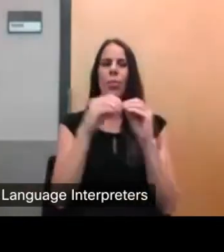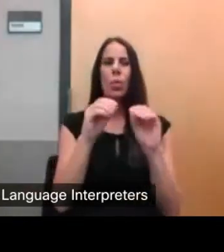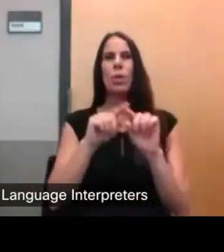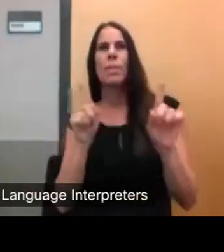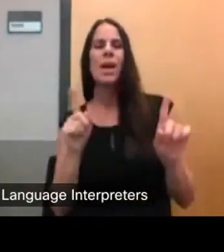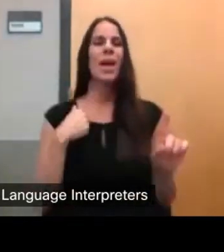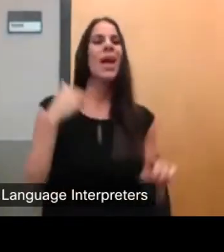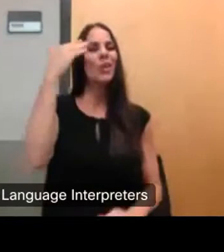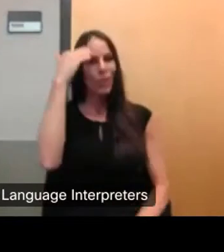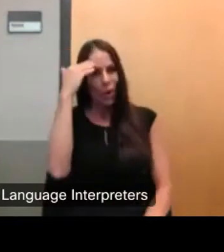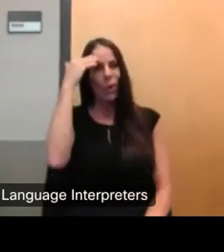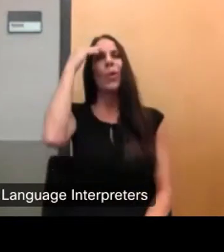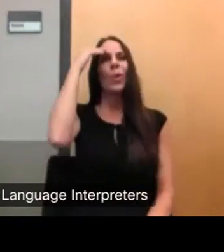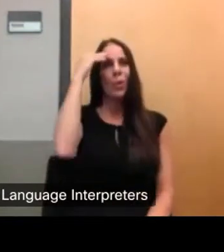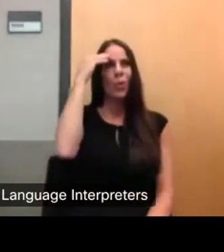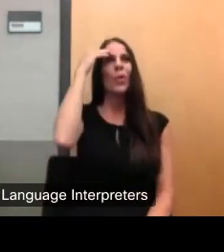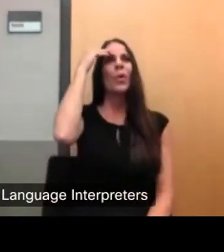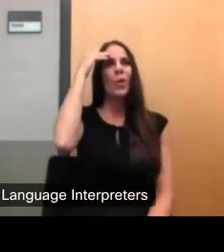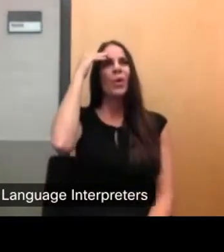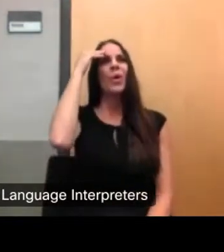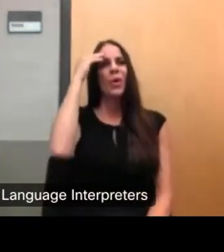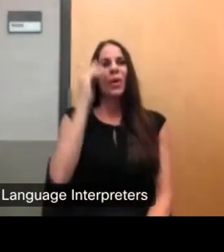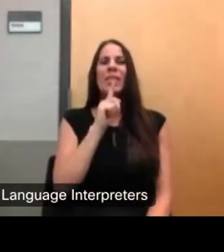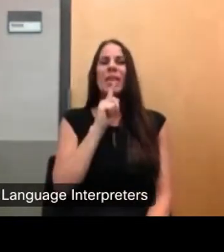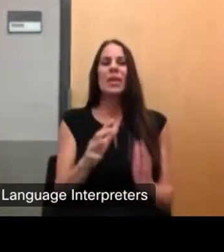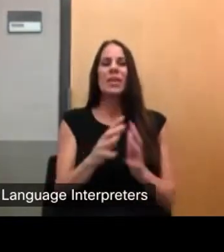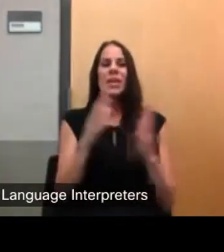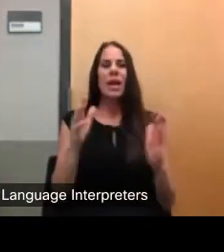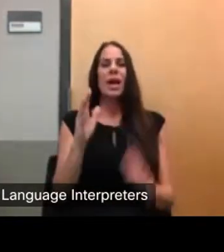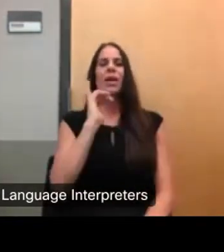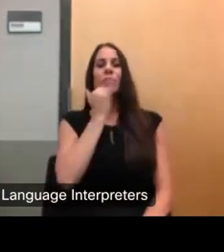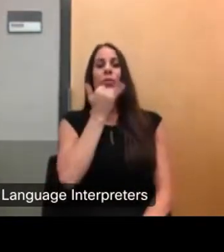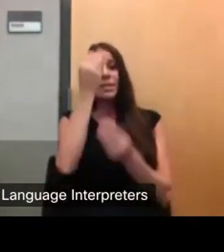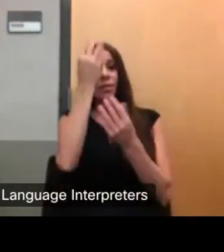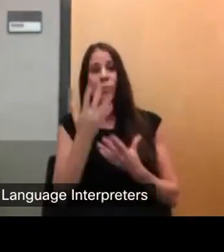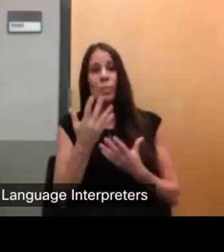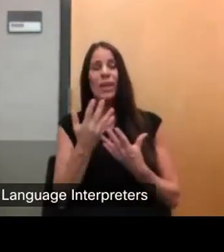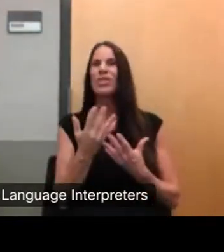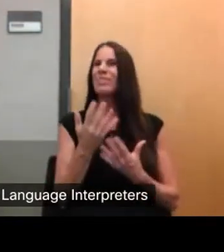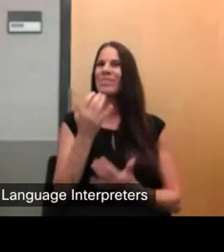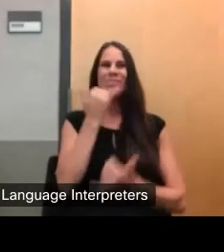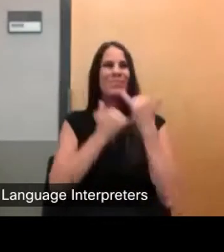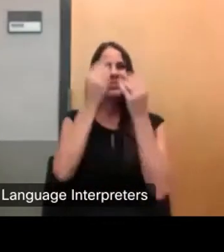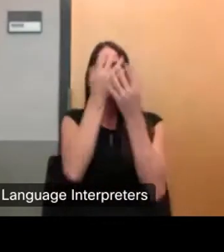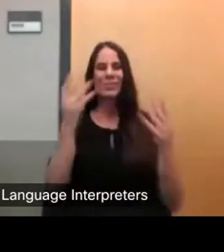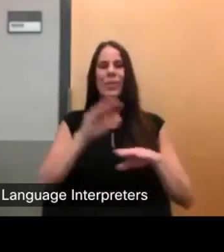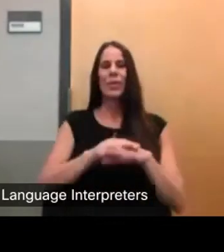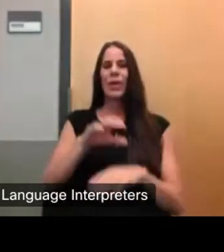But I know that there is also a lot of misinformation, disinformation and on social media. So, how